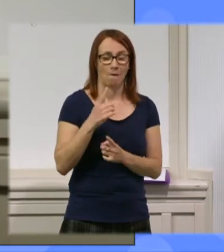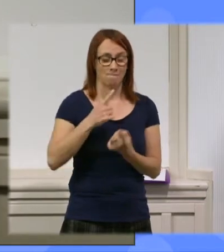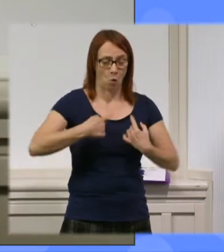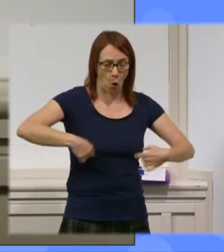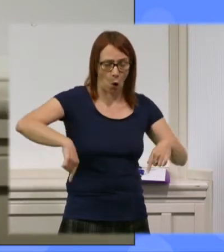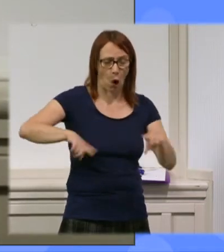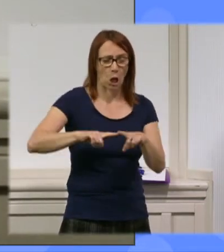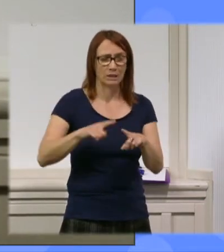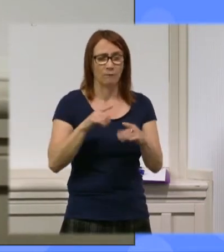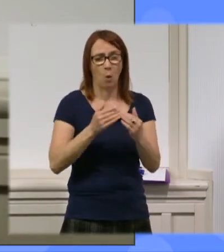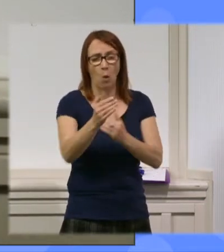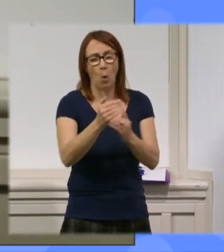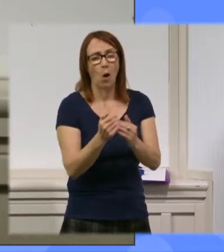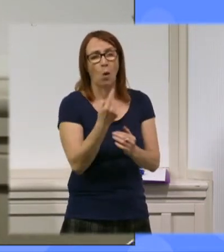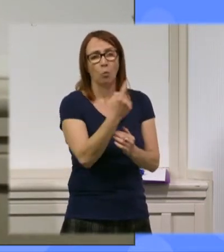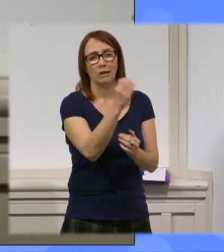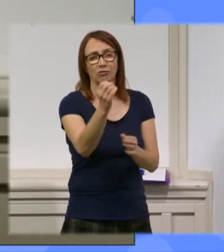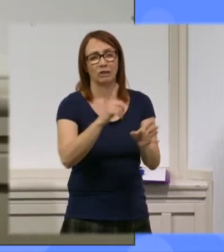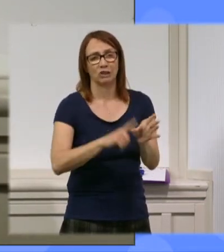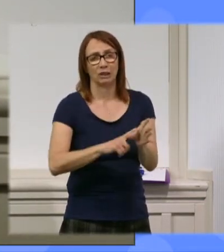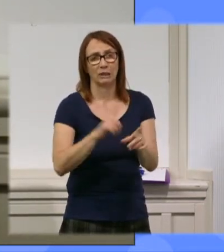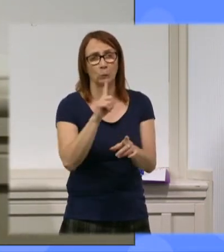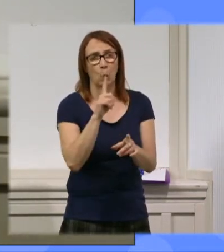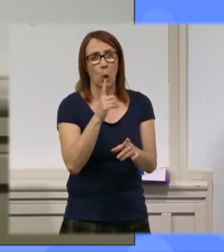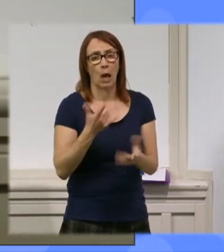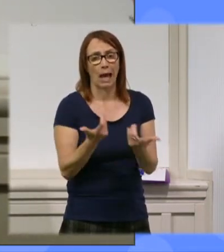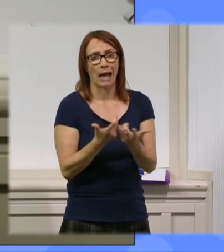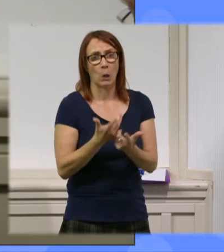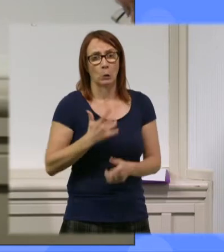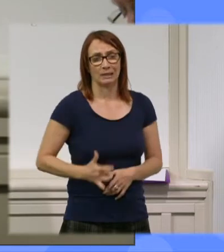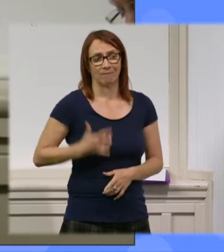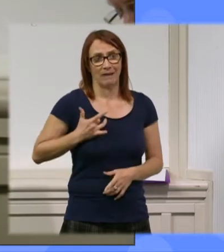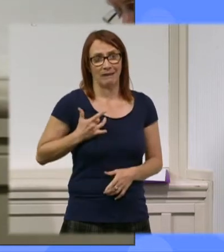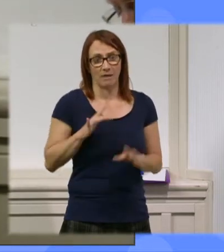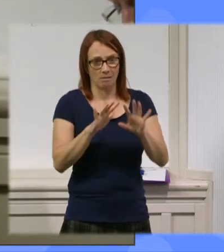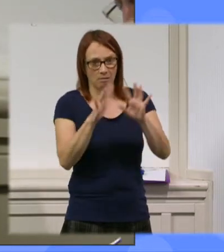next hundred years for Humanity is survival is the climate crisis we are at